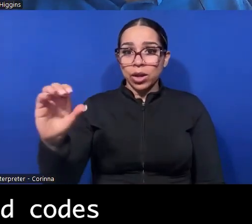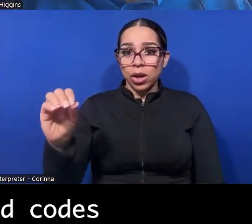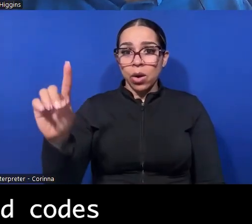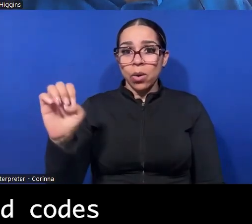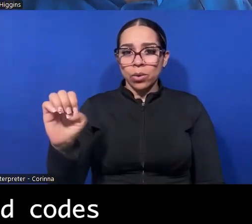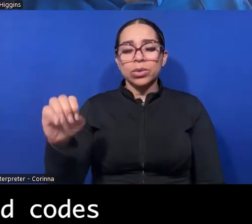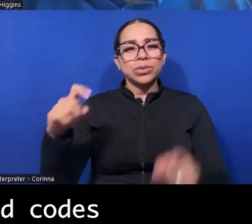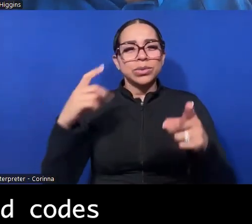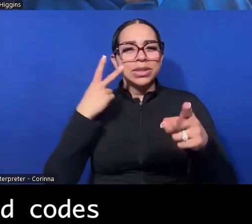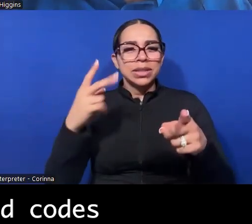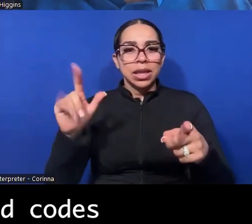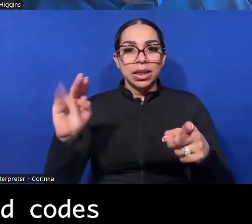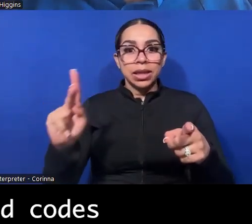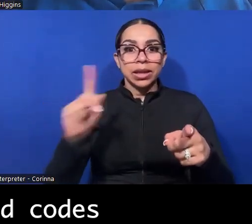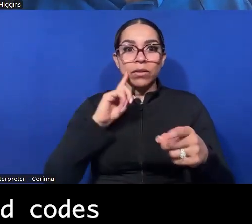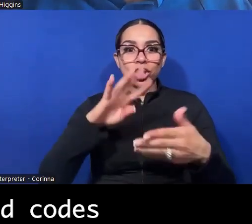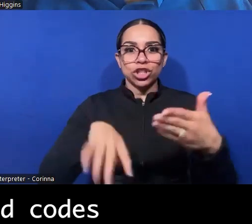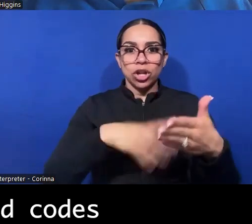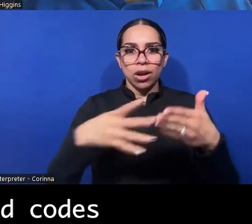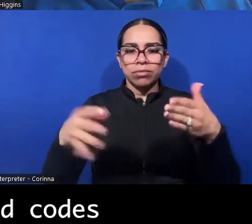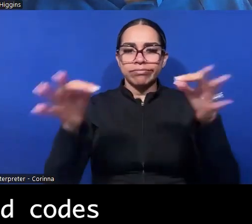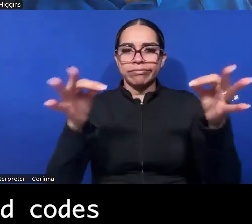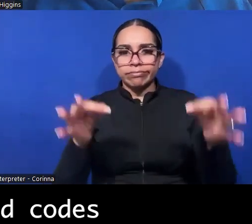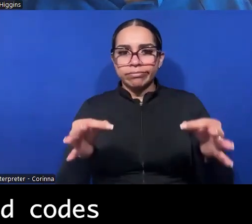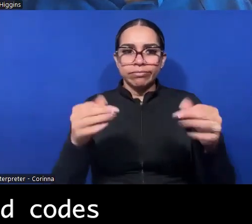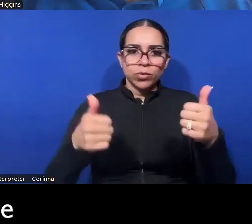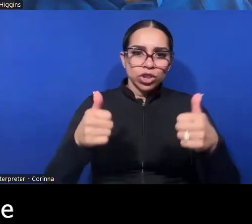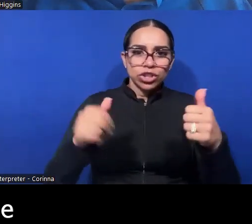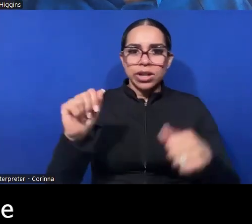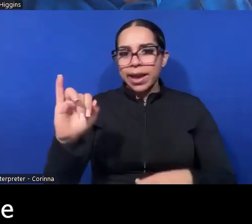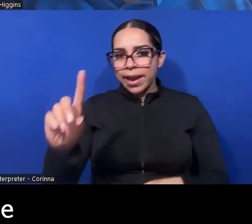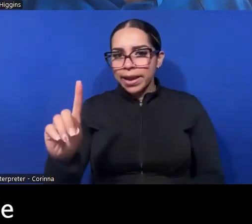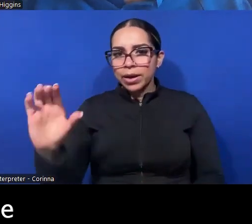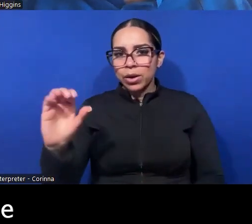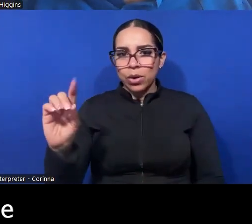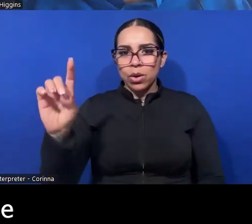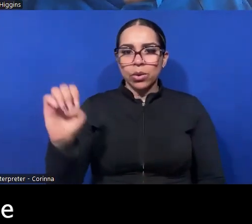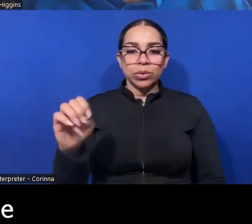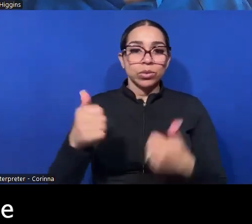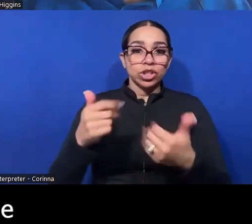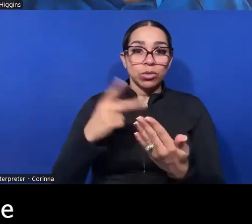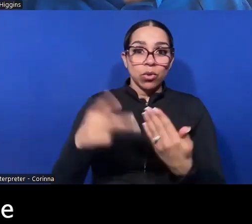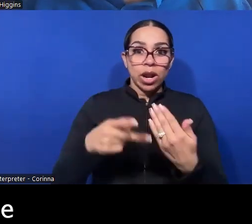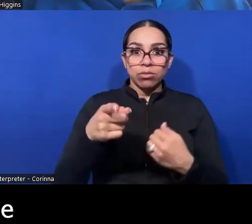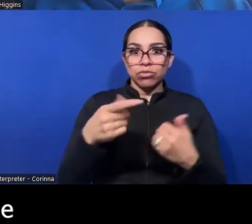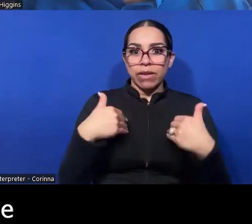Services chart, which details Aid Codes and which program you're on. If, related to the aid code that's on your your Medi-Cal